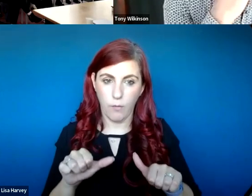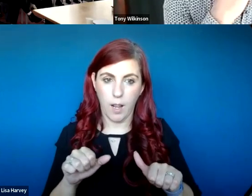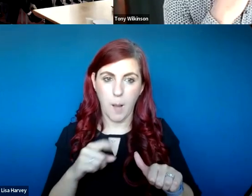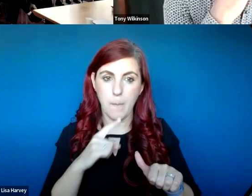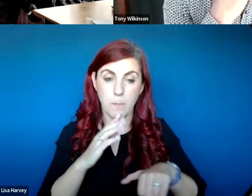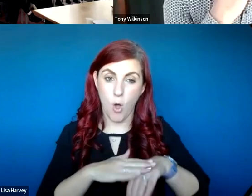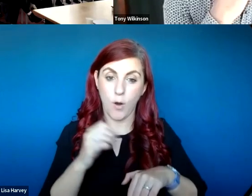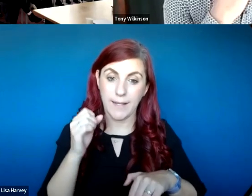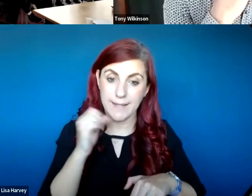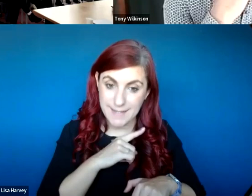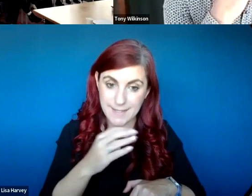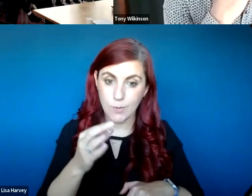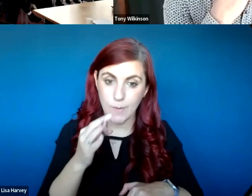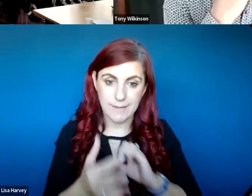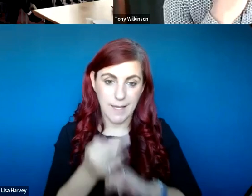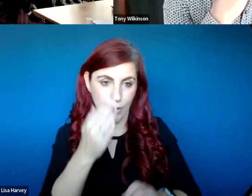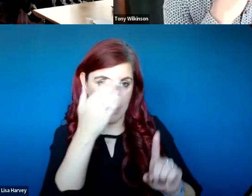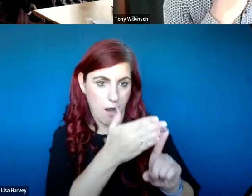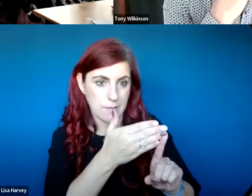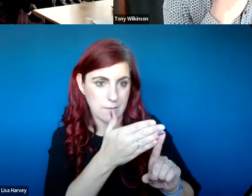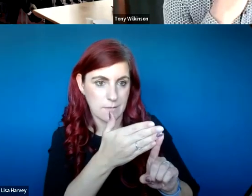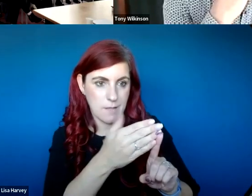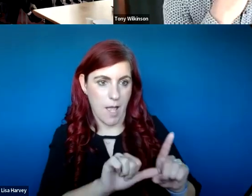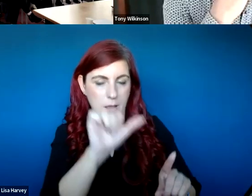to get it when your target population are adults.